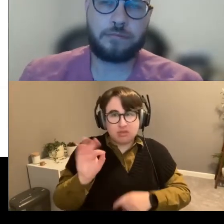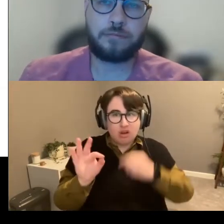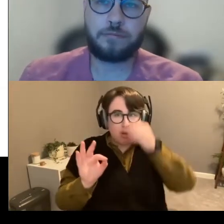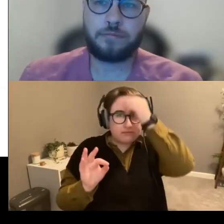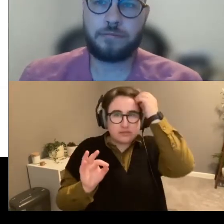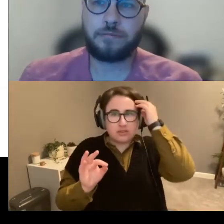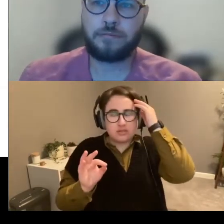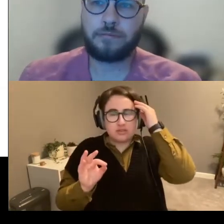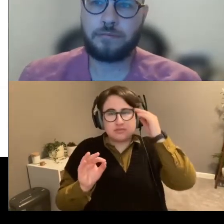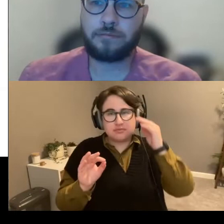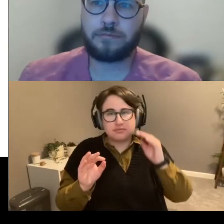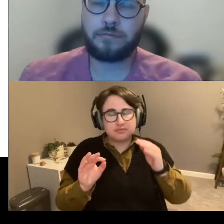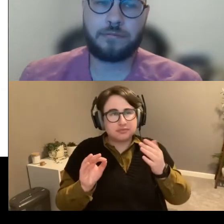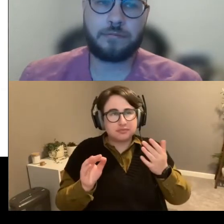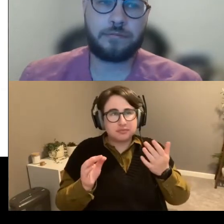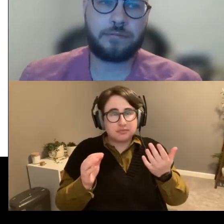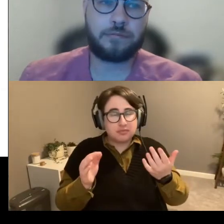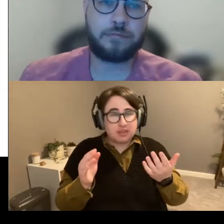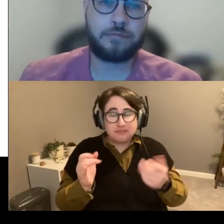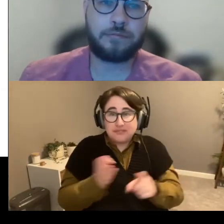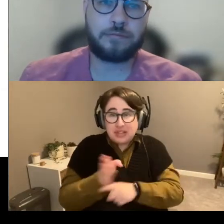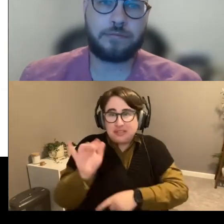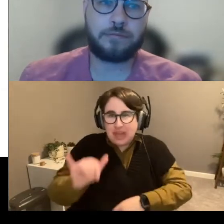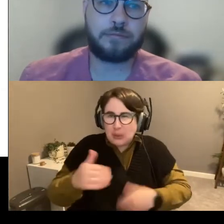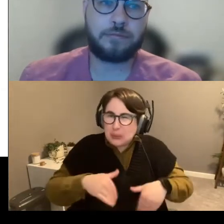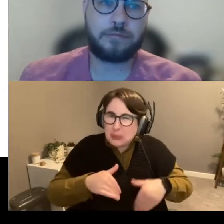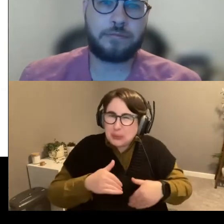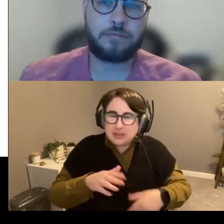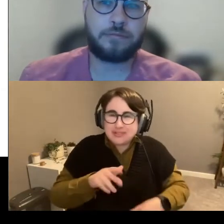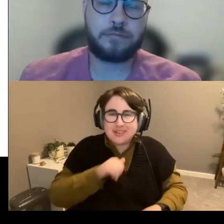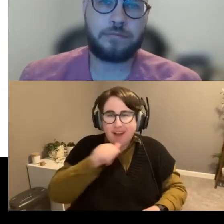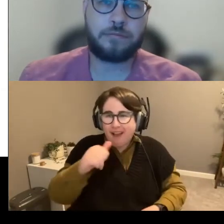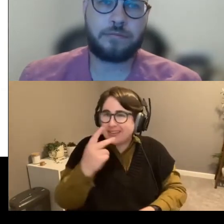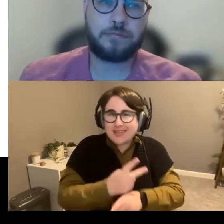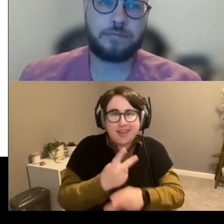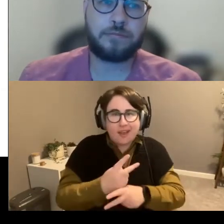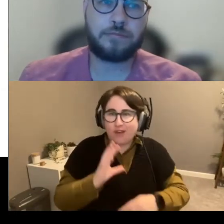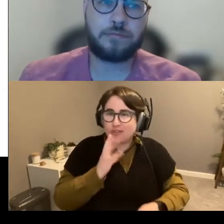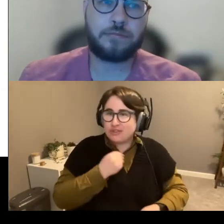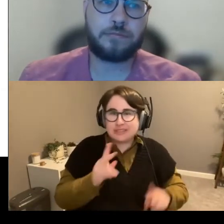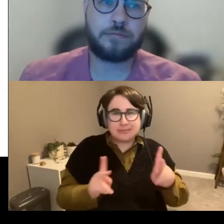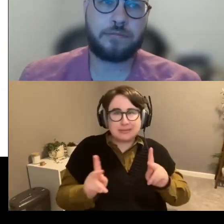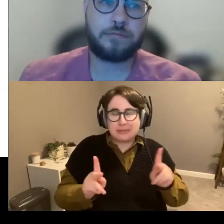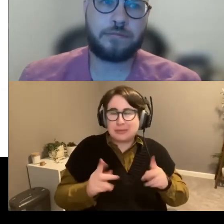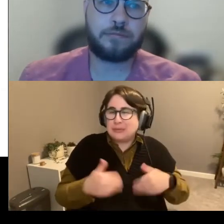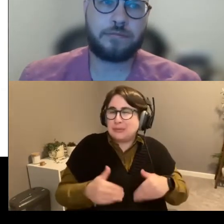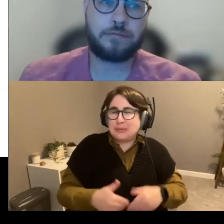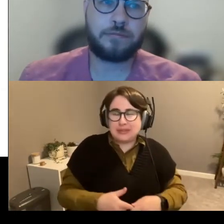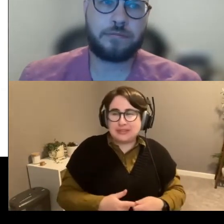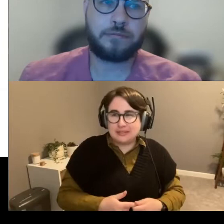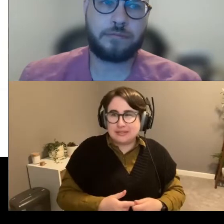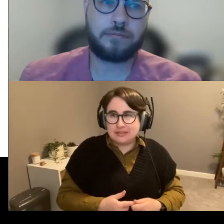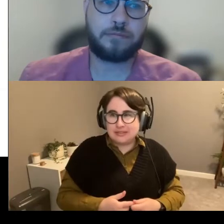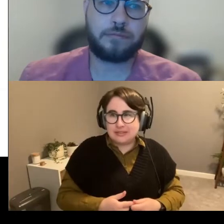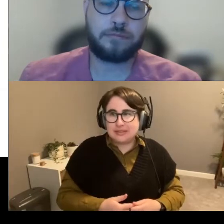that has done wrong to so many trans and nonbinary bodies, as well as people of color.